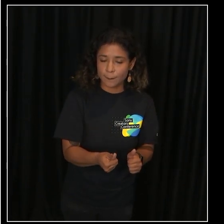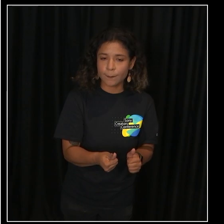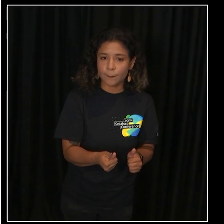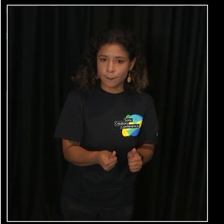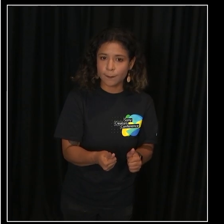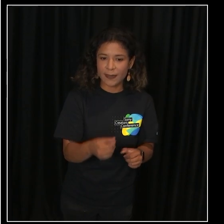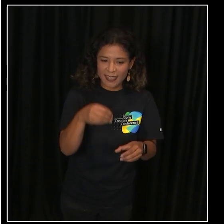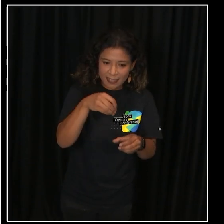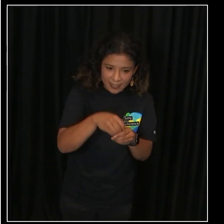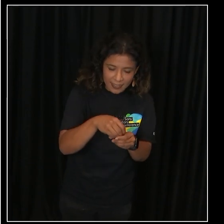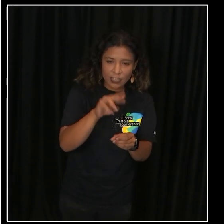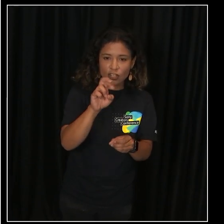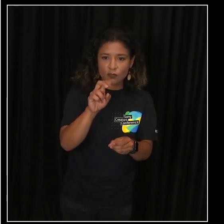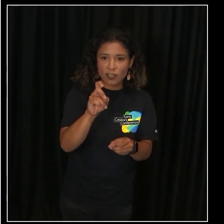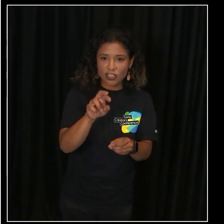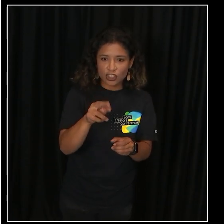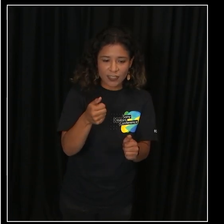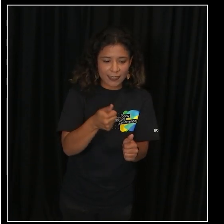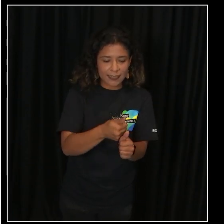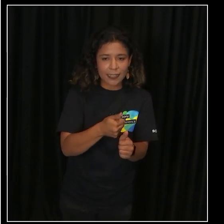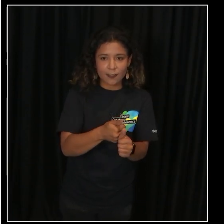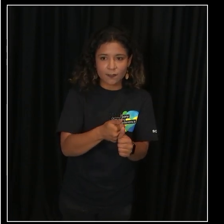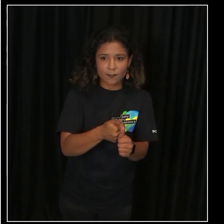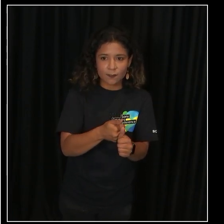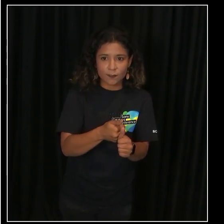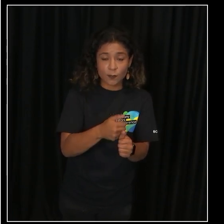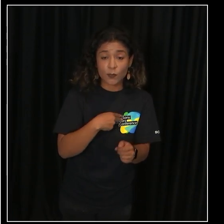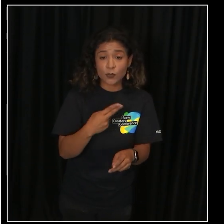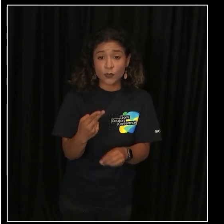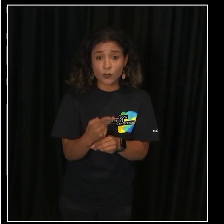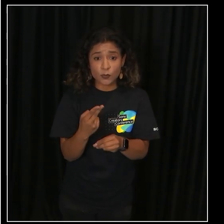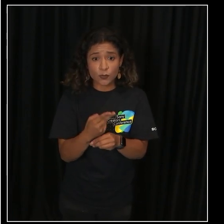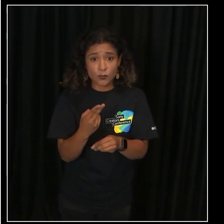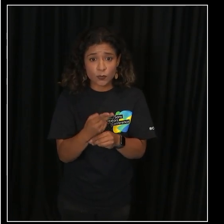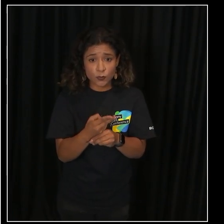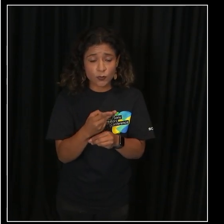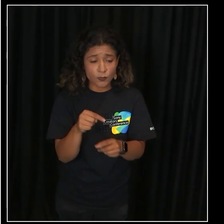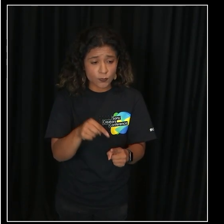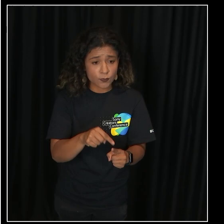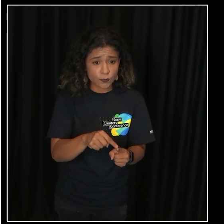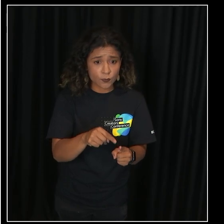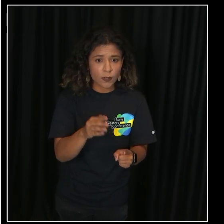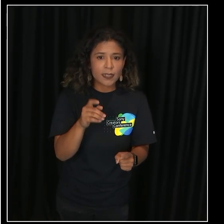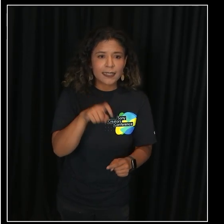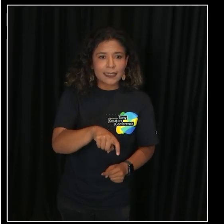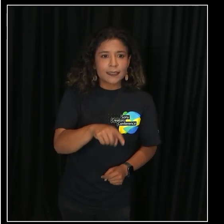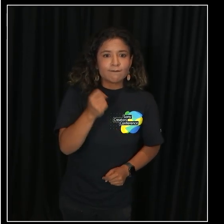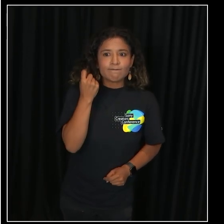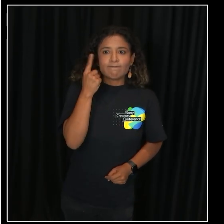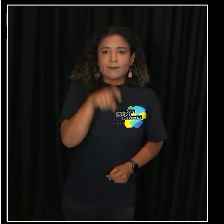So when you optimize using these, what you'll end up with something that it needs to adjust the shape to really get it there.